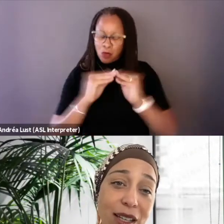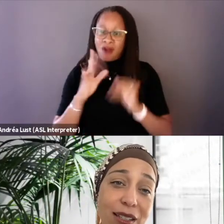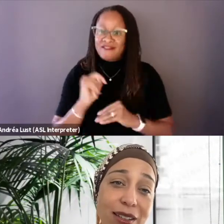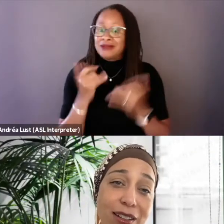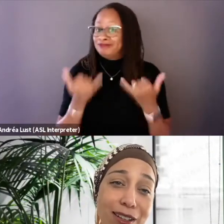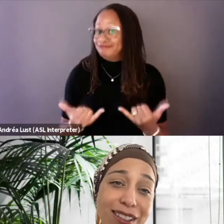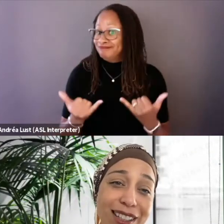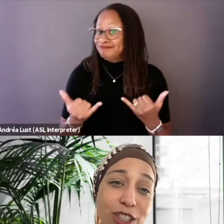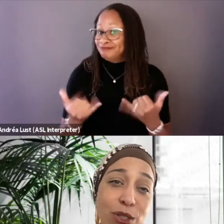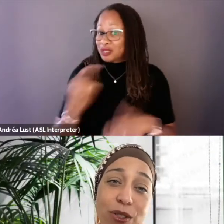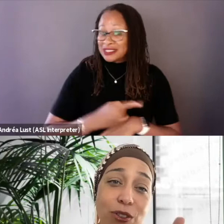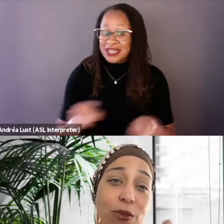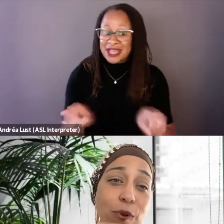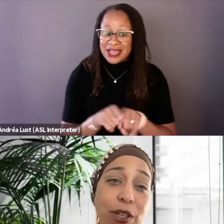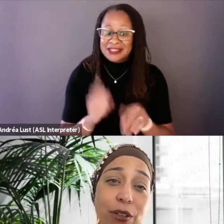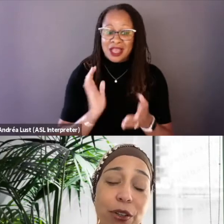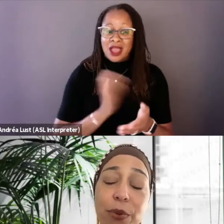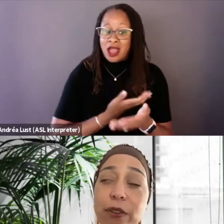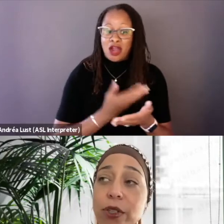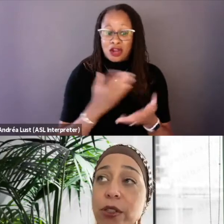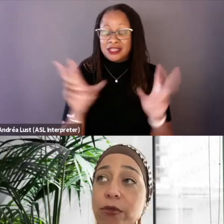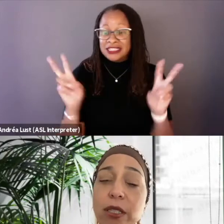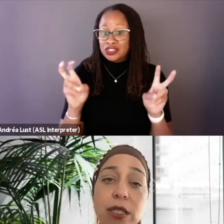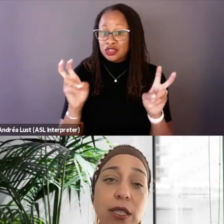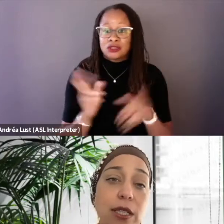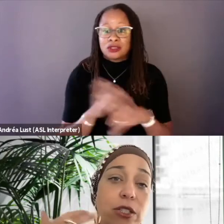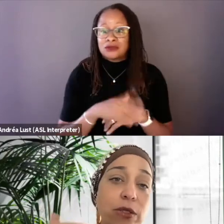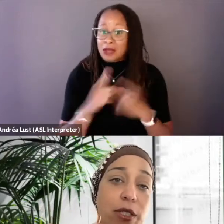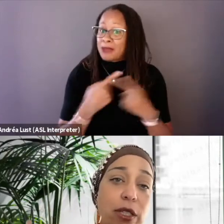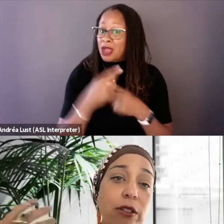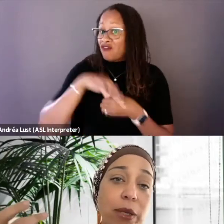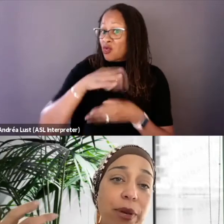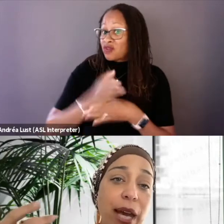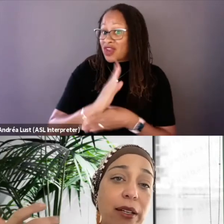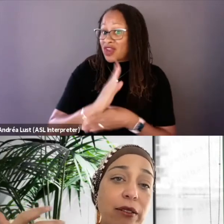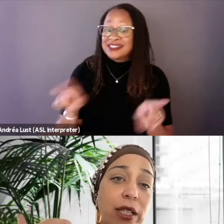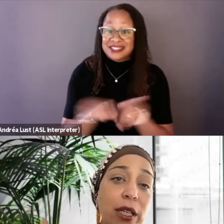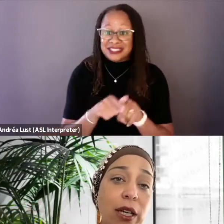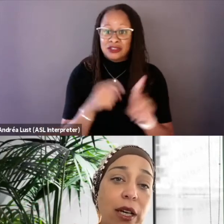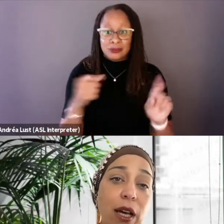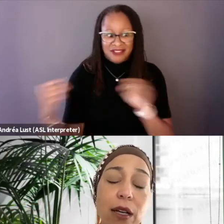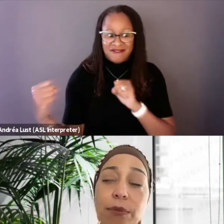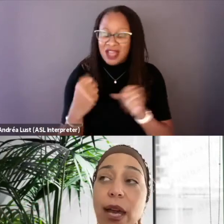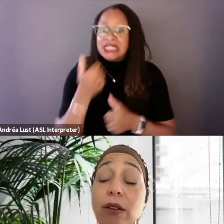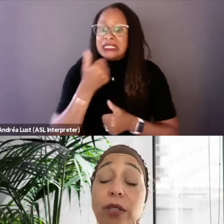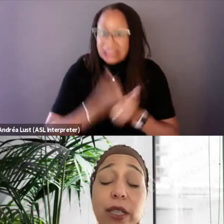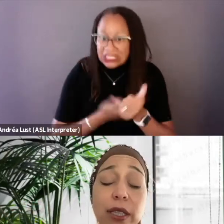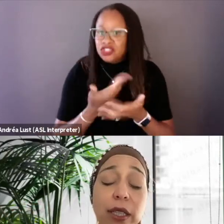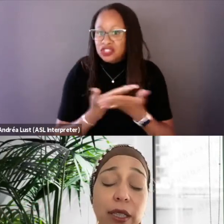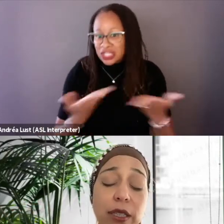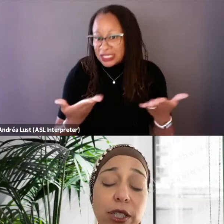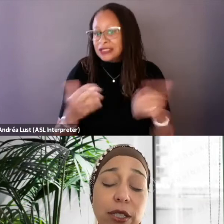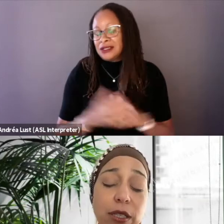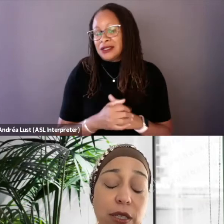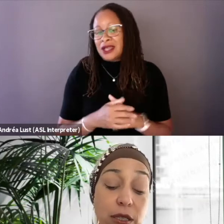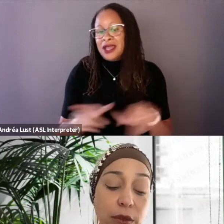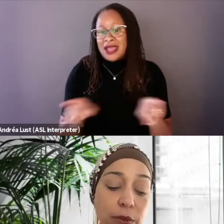as our issues and to your point earlier about voting rights, as these issues continue to be battled out in the justice system.